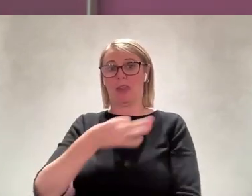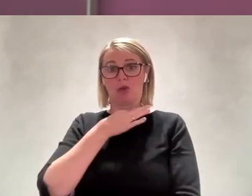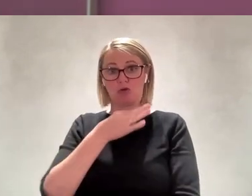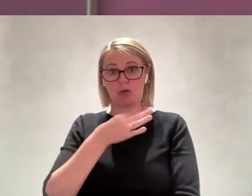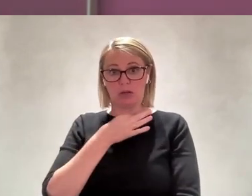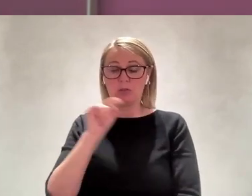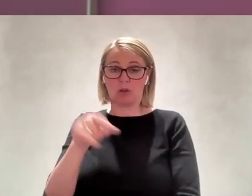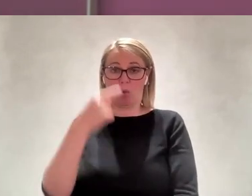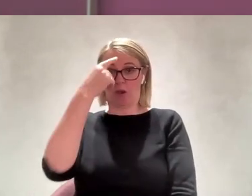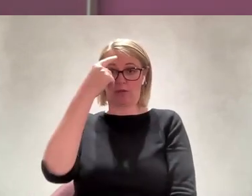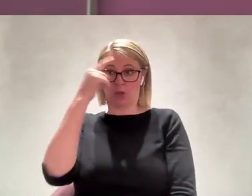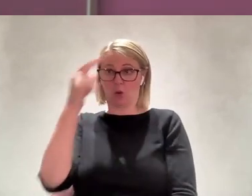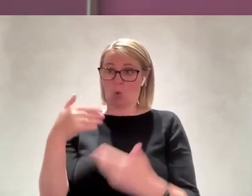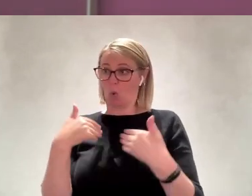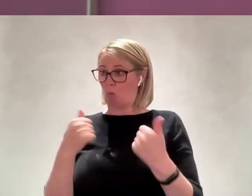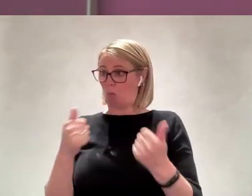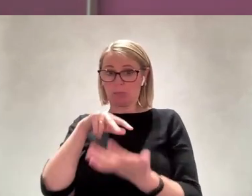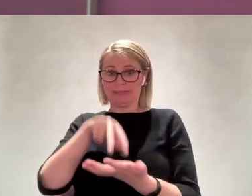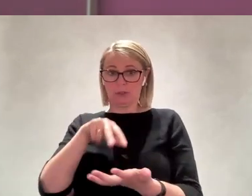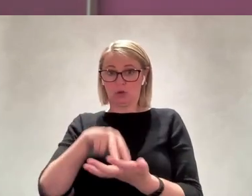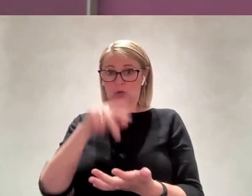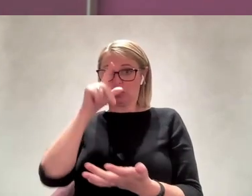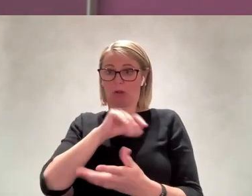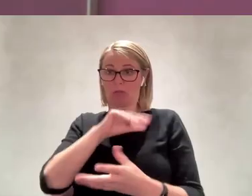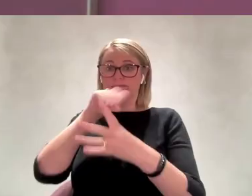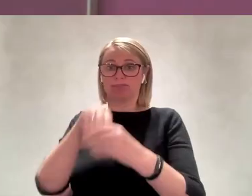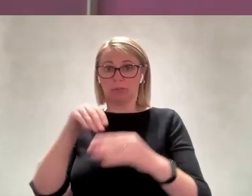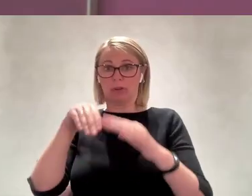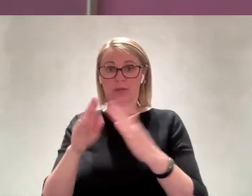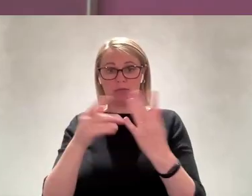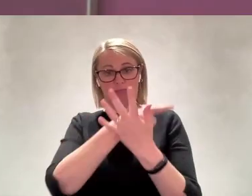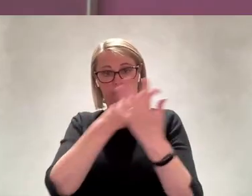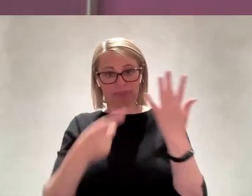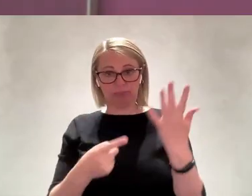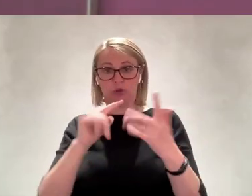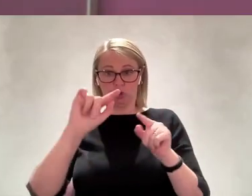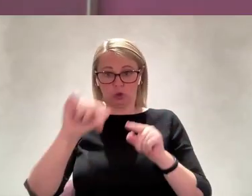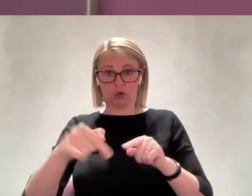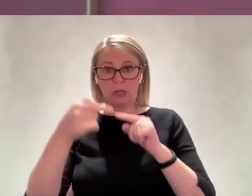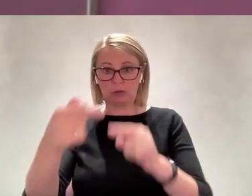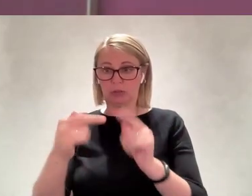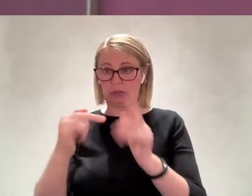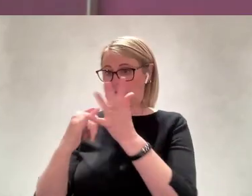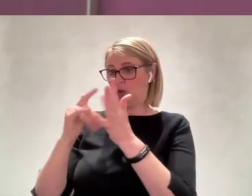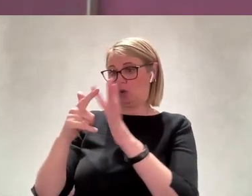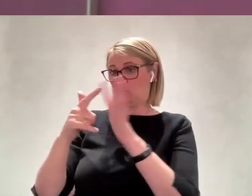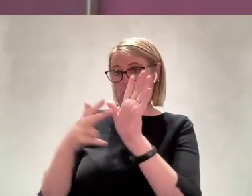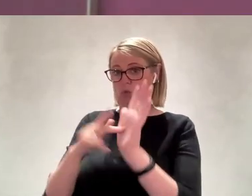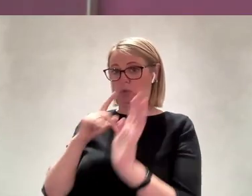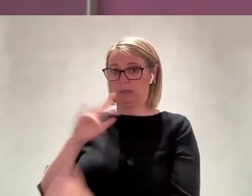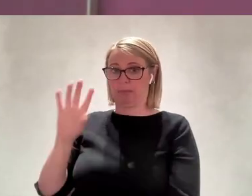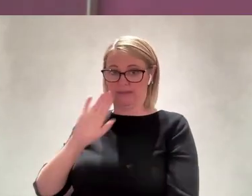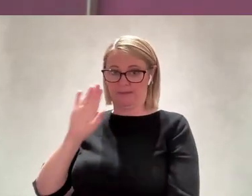So I think we're actually well-positioned to use AI to counter a number of these challenges, as Sean mentioned earlier.